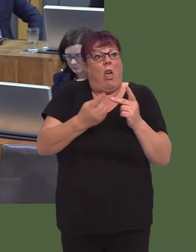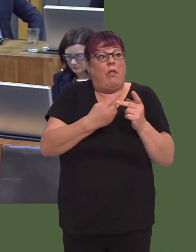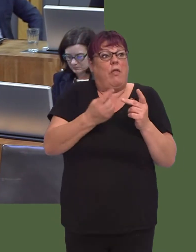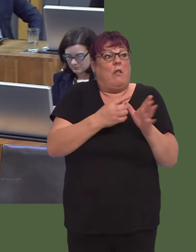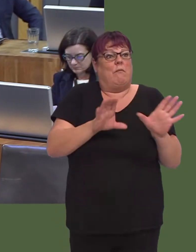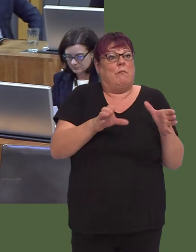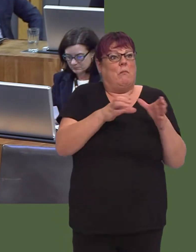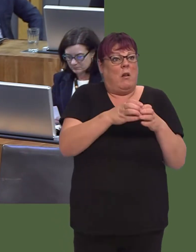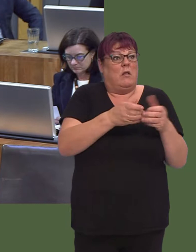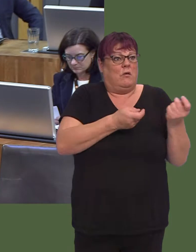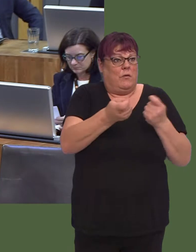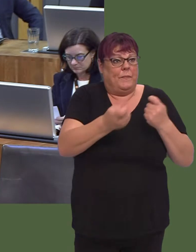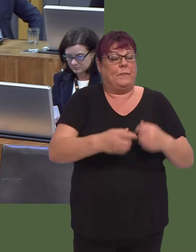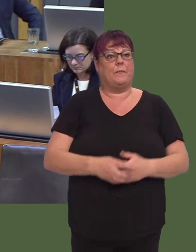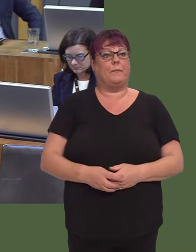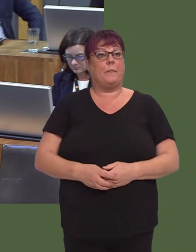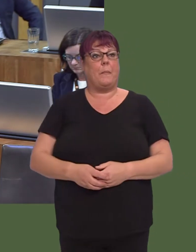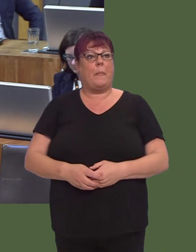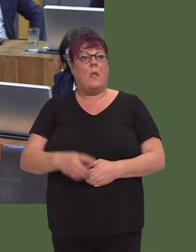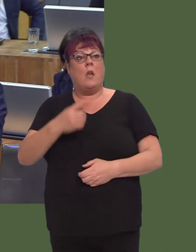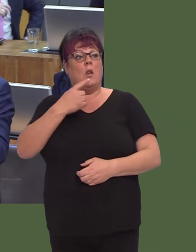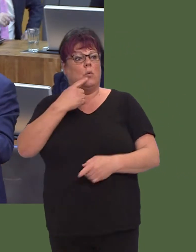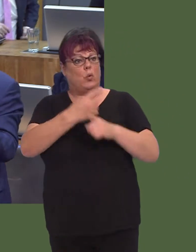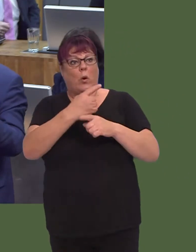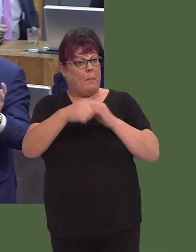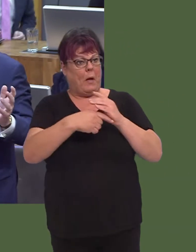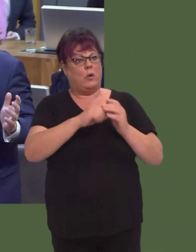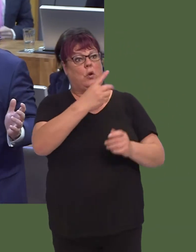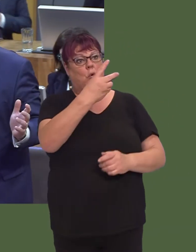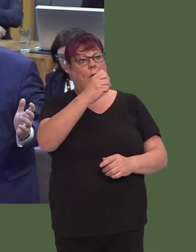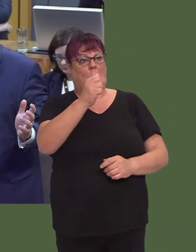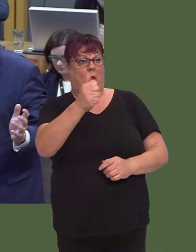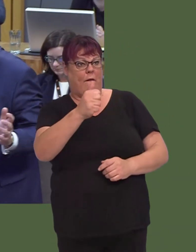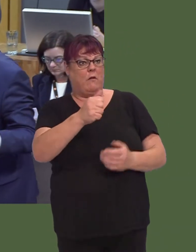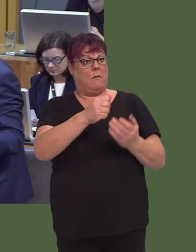I speak to businesses all around Wales that are able to access it. He raised the 2011 manifesto.